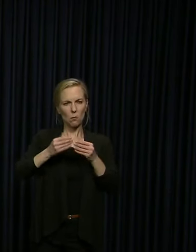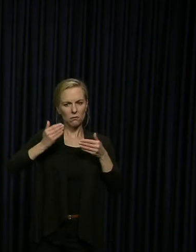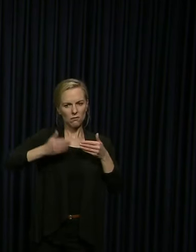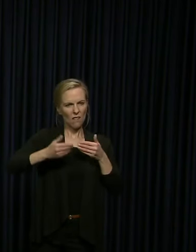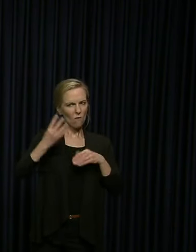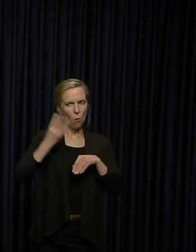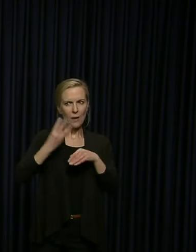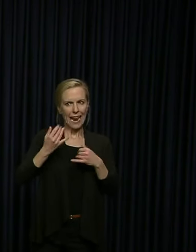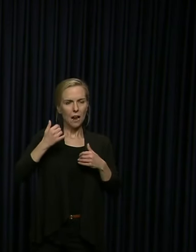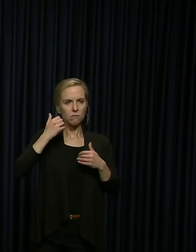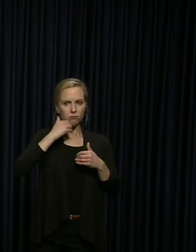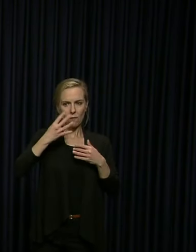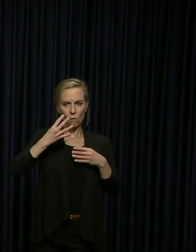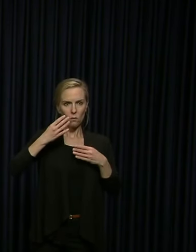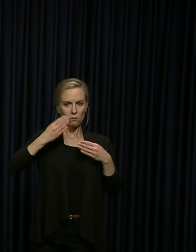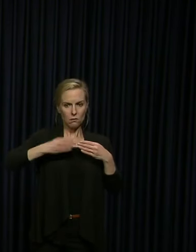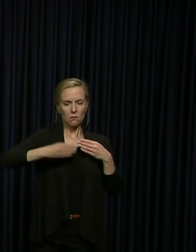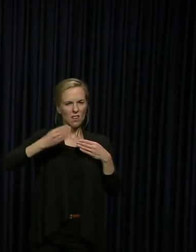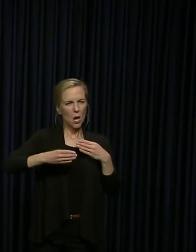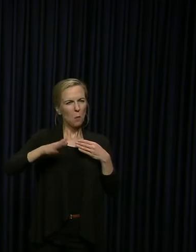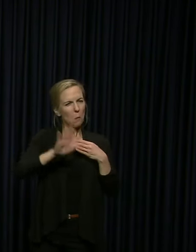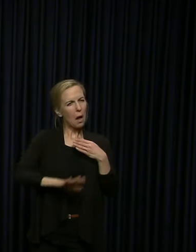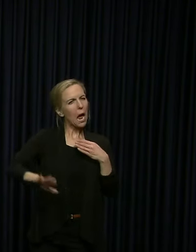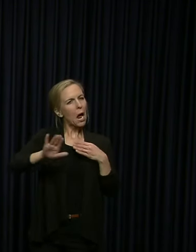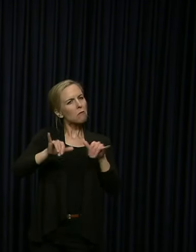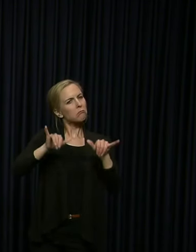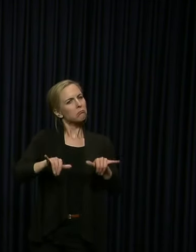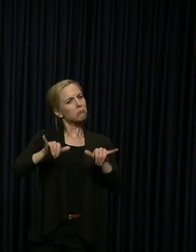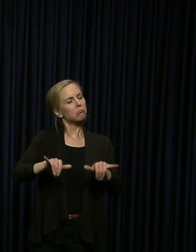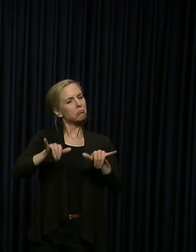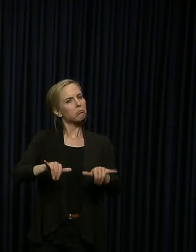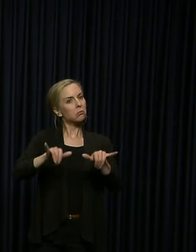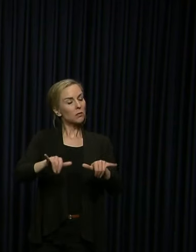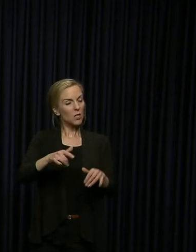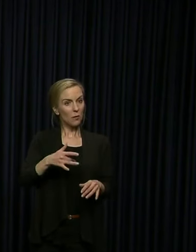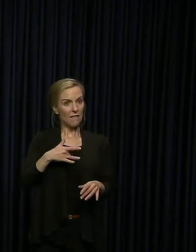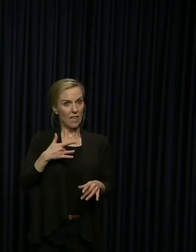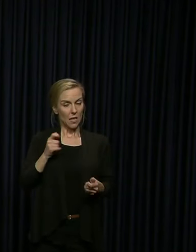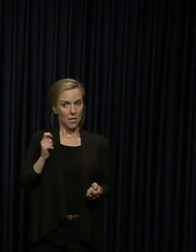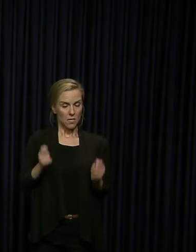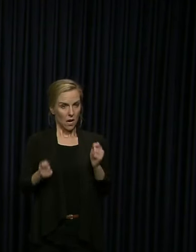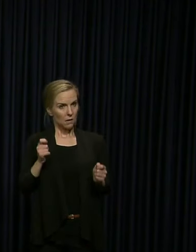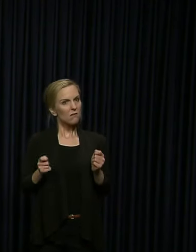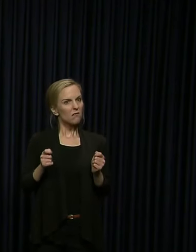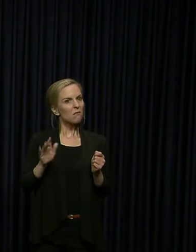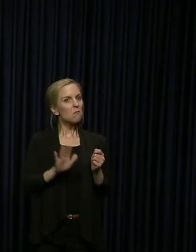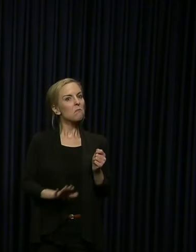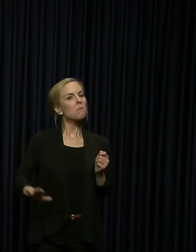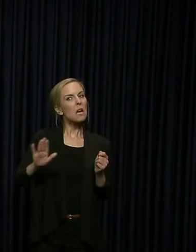MARSHALL, LESLIE, IR HOPKINS, HARRISON AND BOONE. AND IF I HAVE THAT RIGHT, THEN